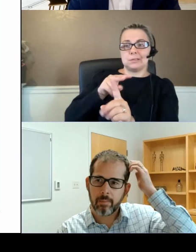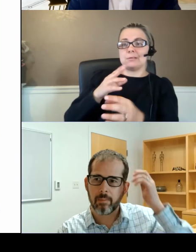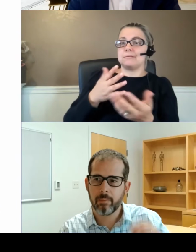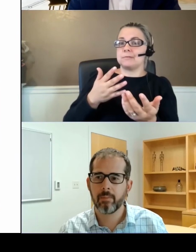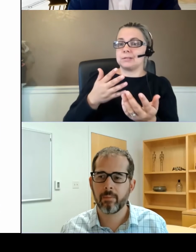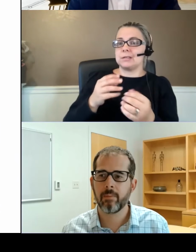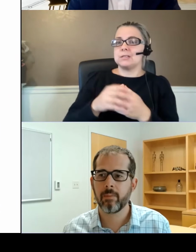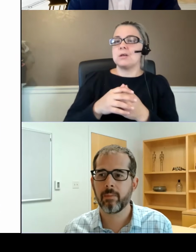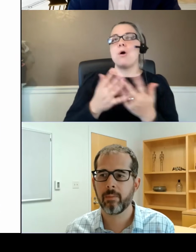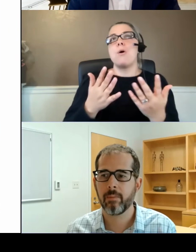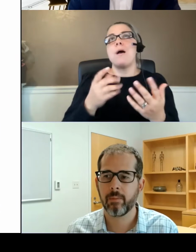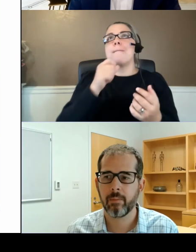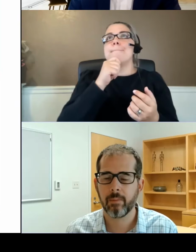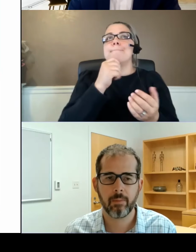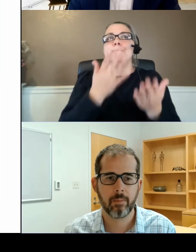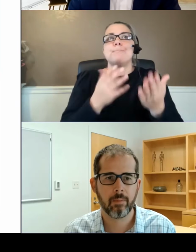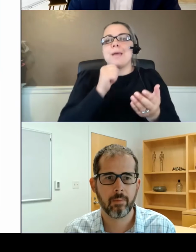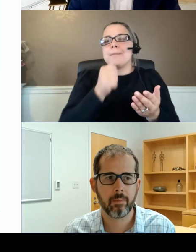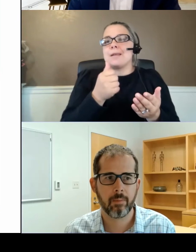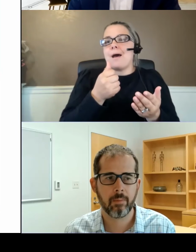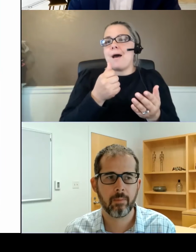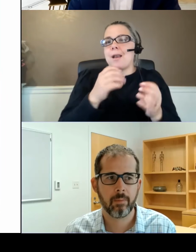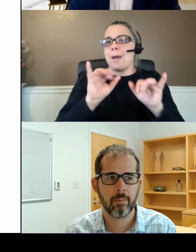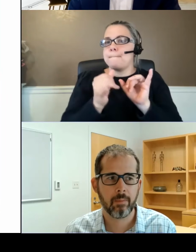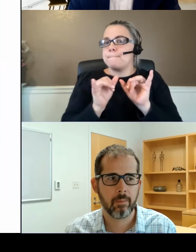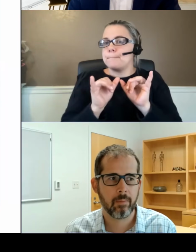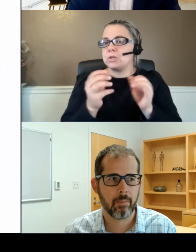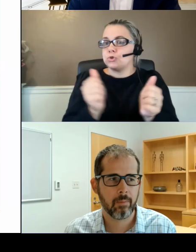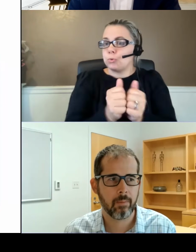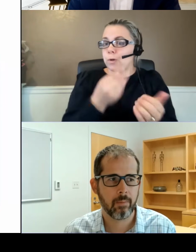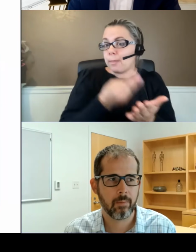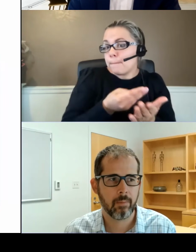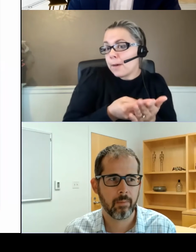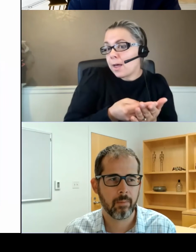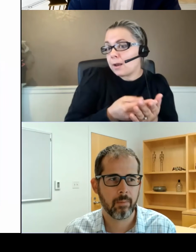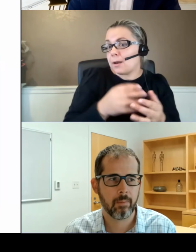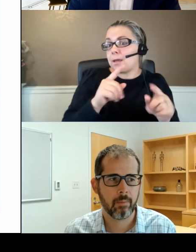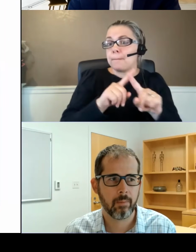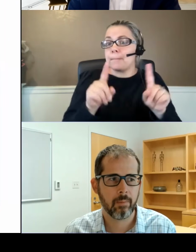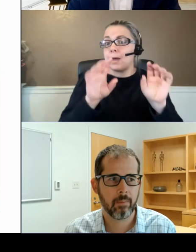dollars, but what are the other units of measure we can use? Can we do it in hours? Can we do it